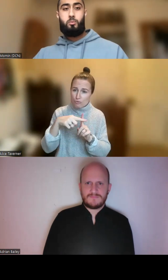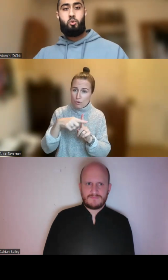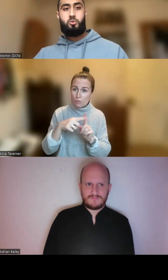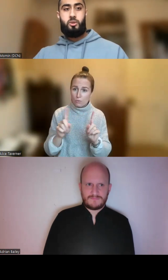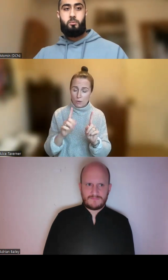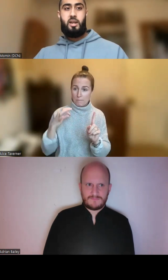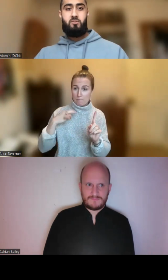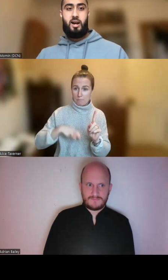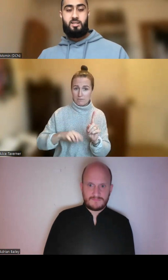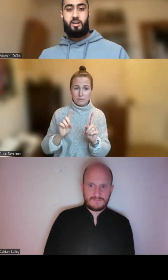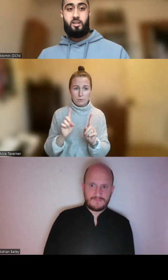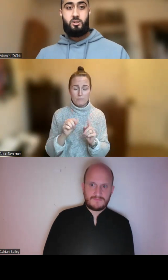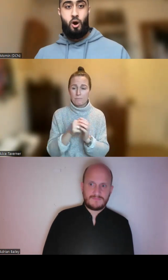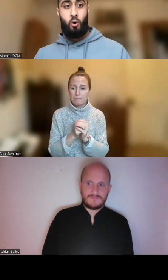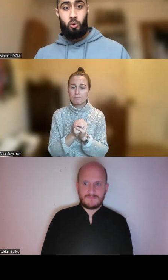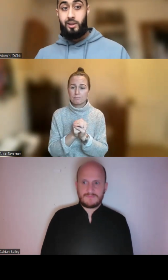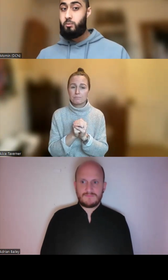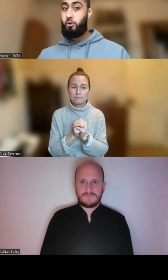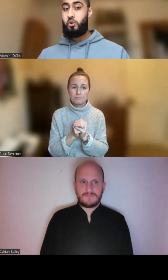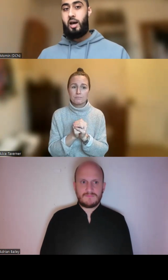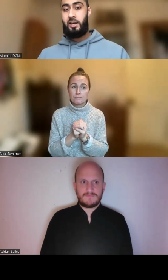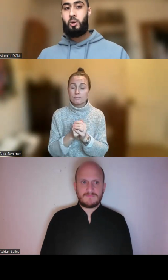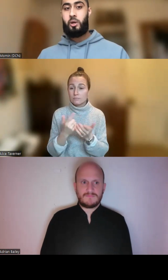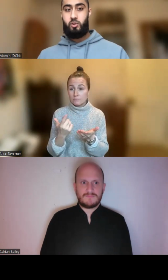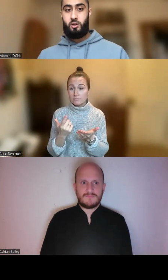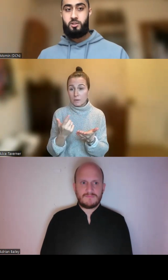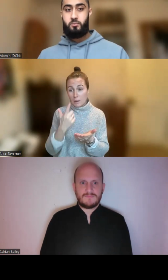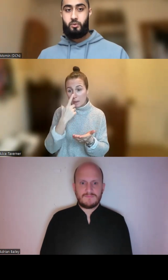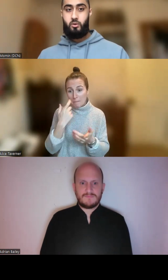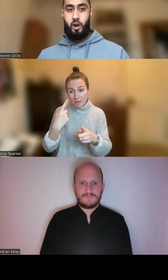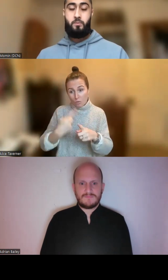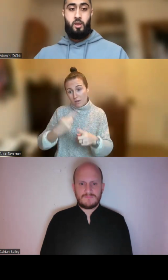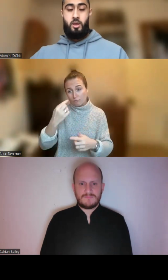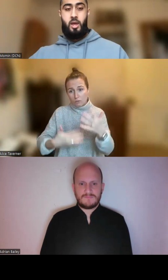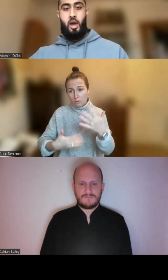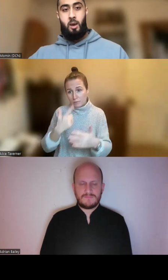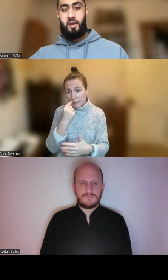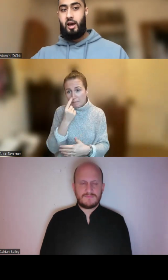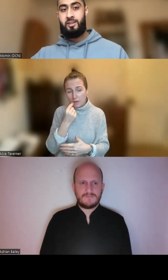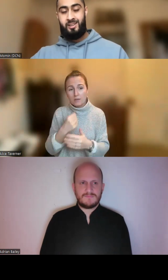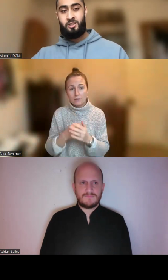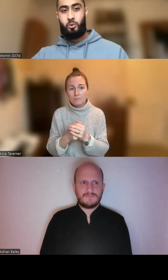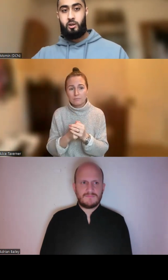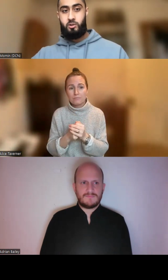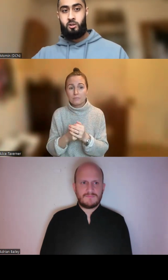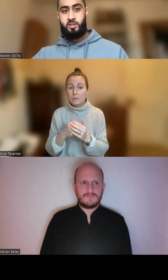The pros with paid advertising is not always, but you can get quicker results. It can yield quicker results.